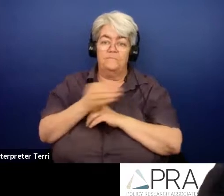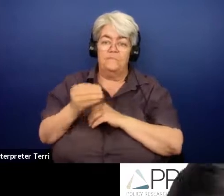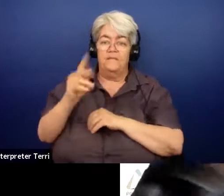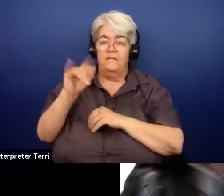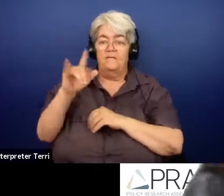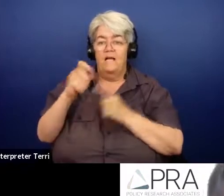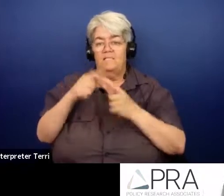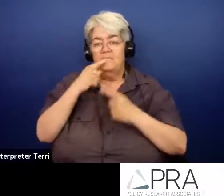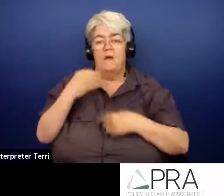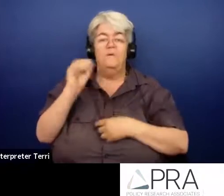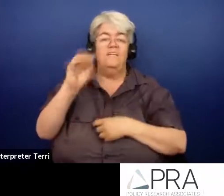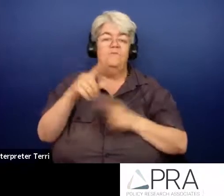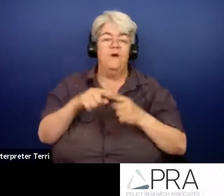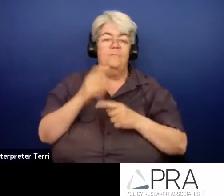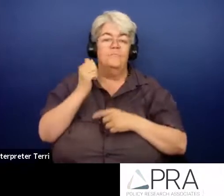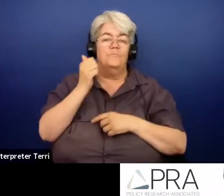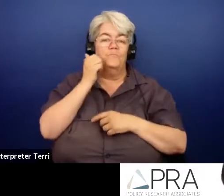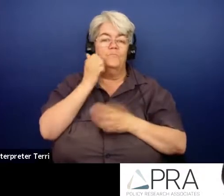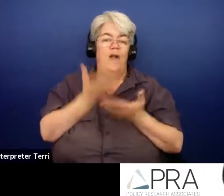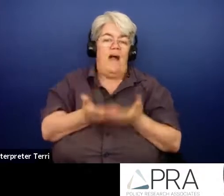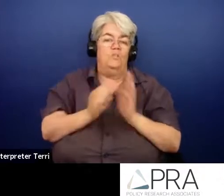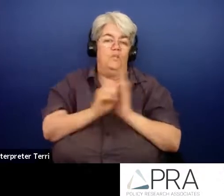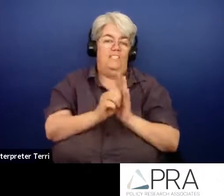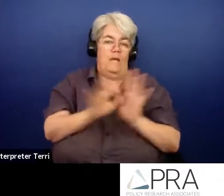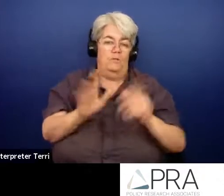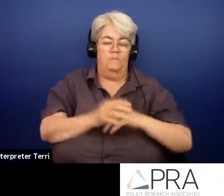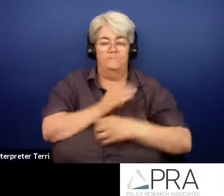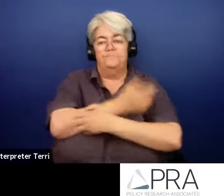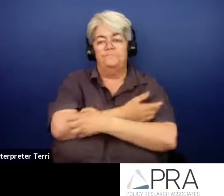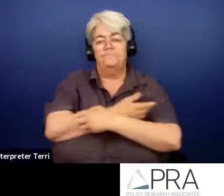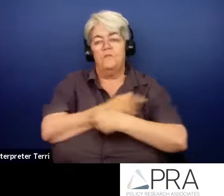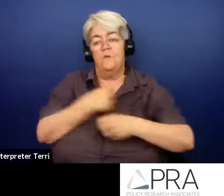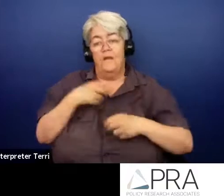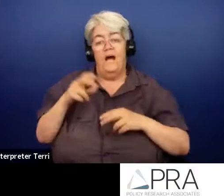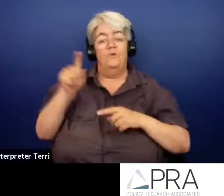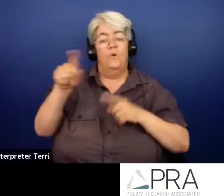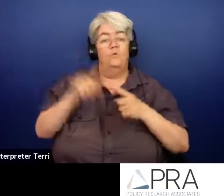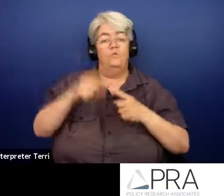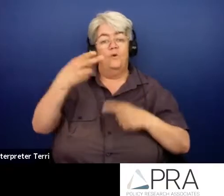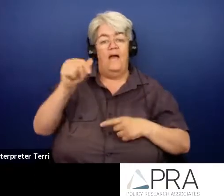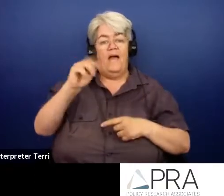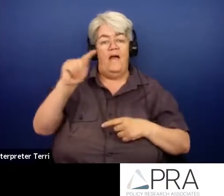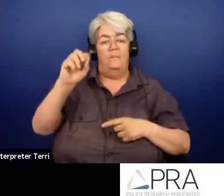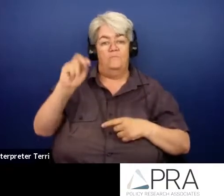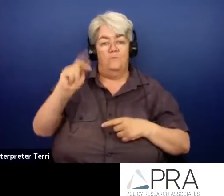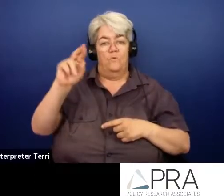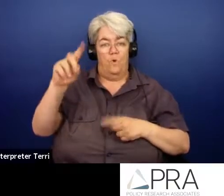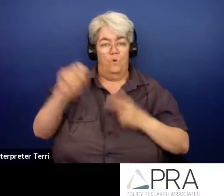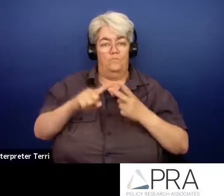I'll just give you a practical example. When I sit in the Hampton Regional Jail and talking to officers talking about mental